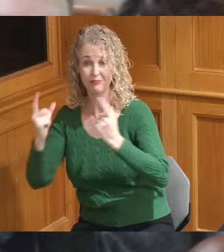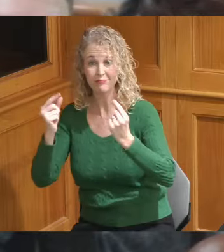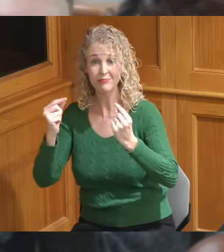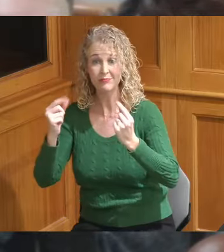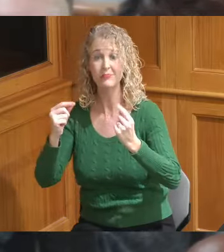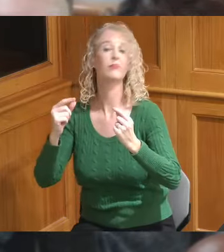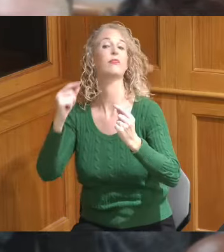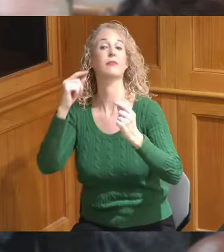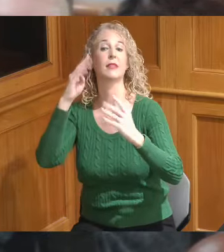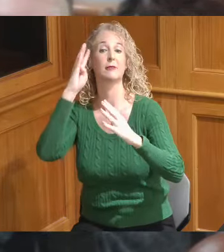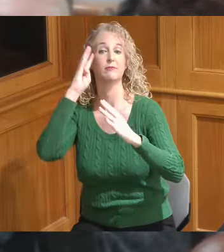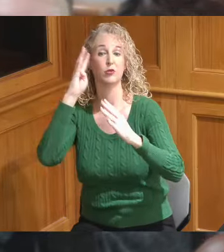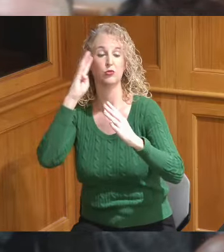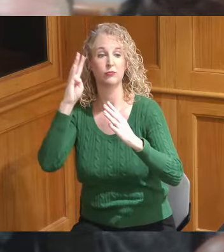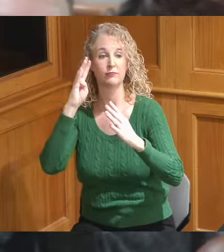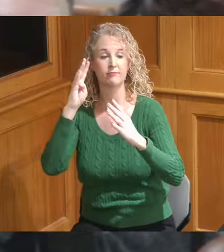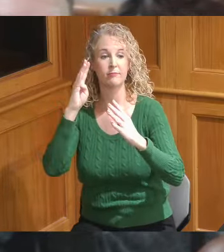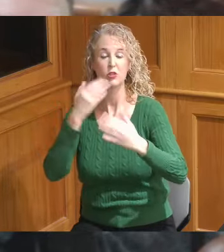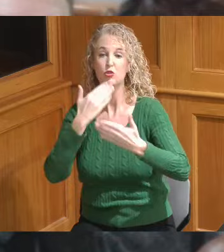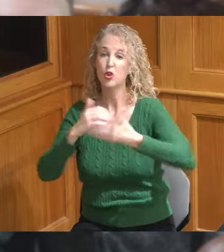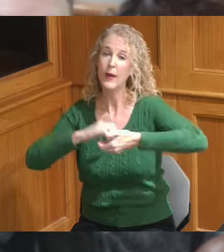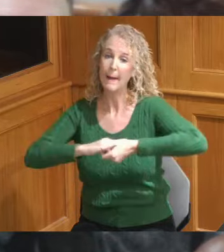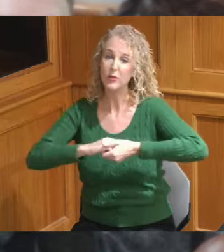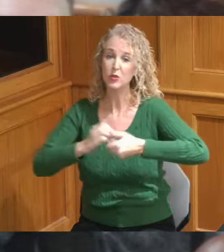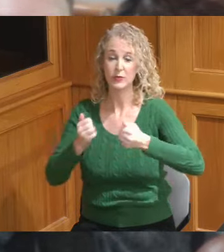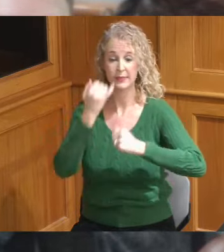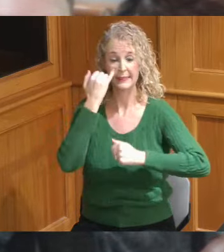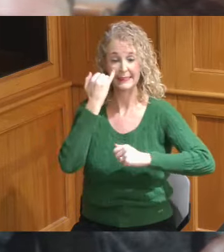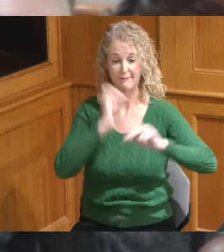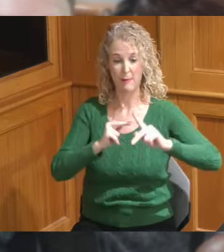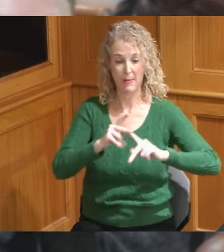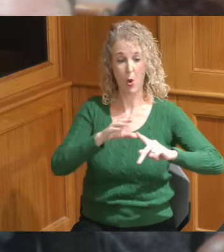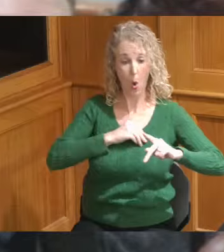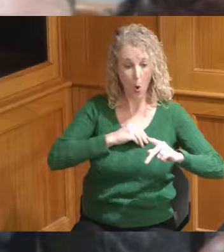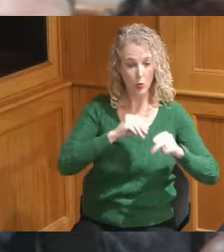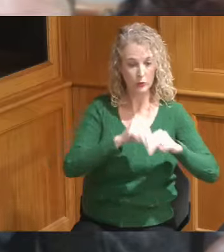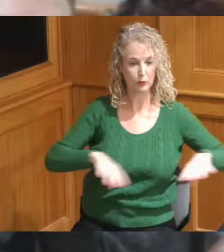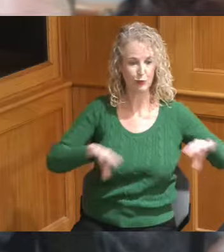for collaboration with property owners and MSD on solutions to reduce the amount of wet